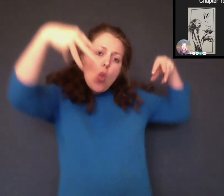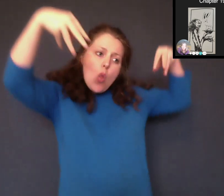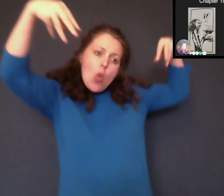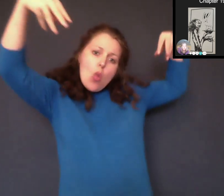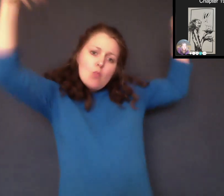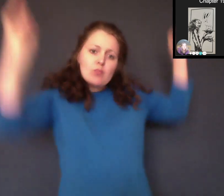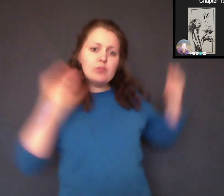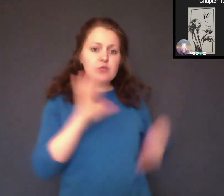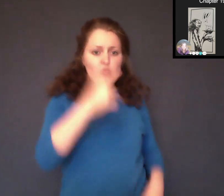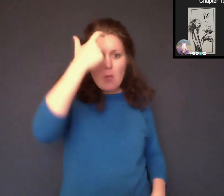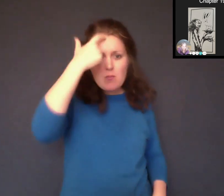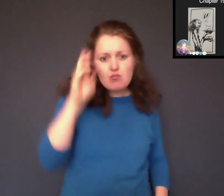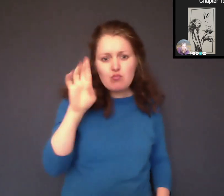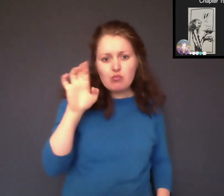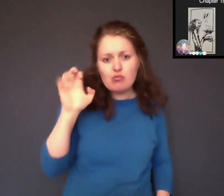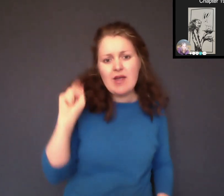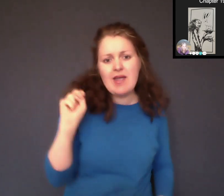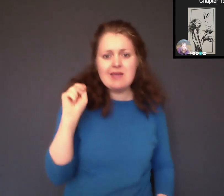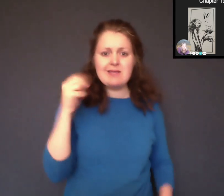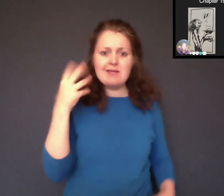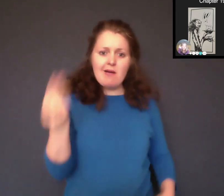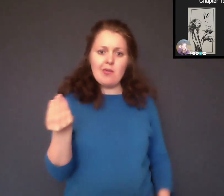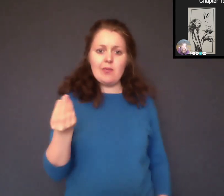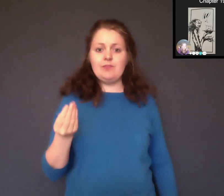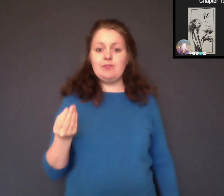maybe you could said harvey but you're not going to